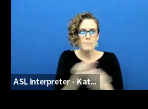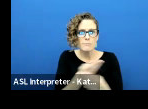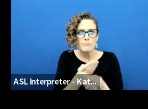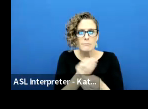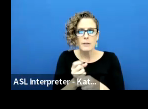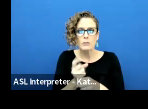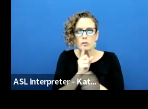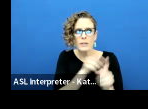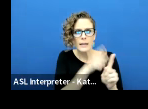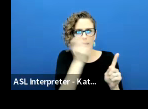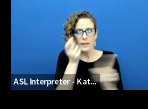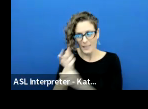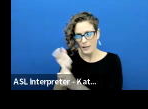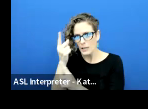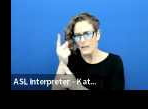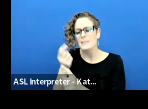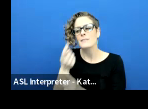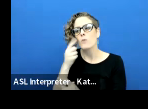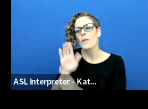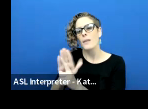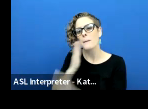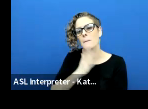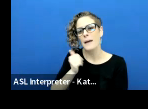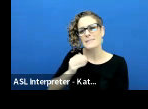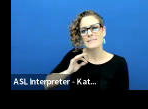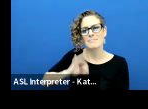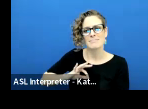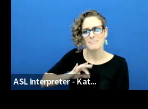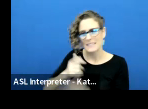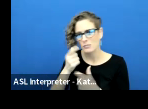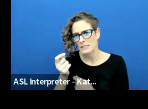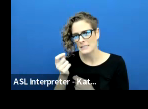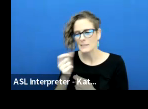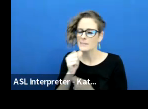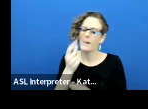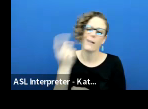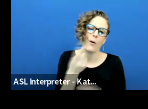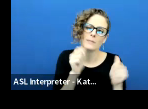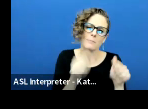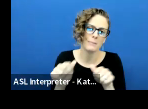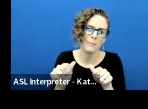interest so not always possible I've come across some that uh not because they're